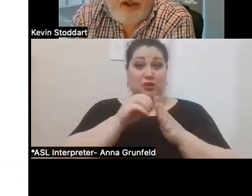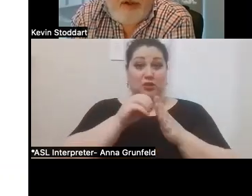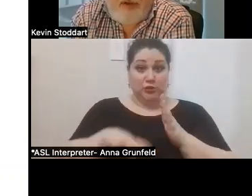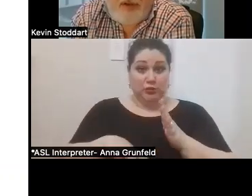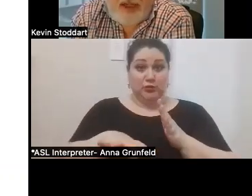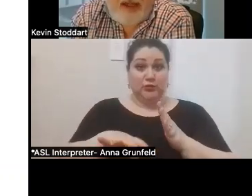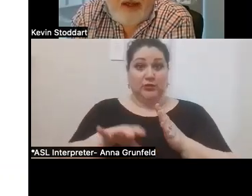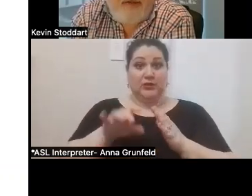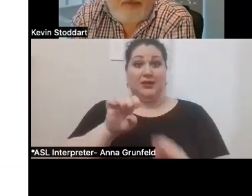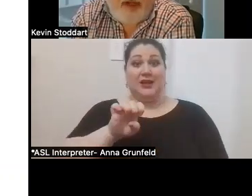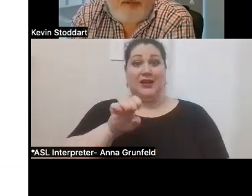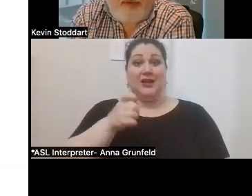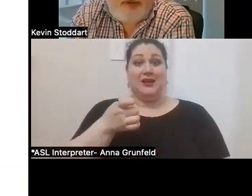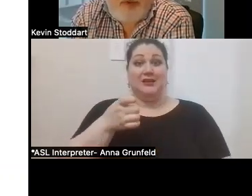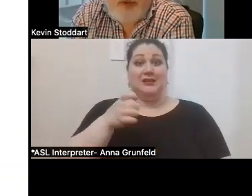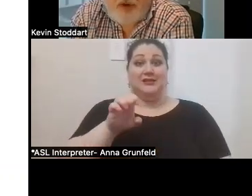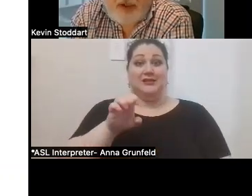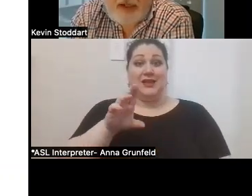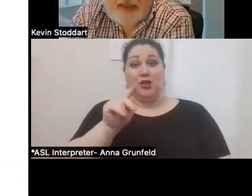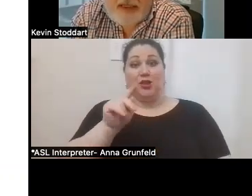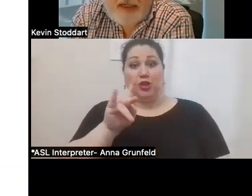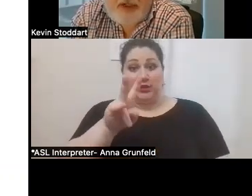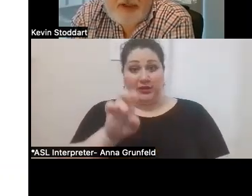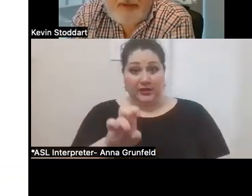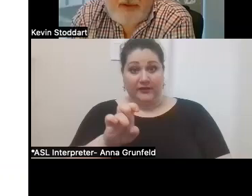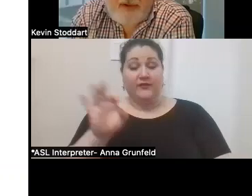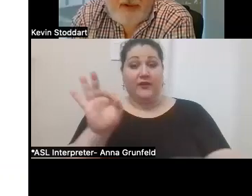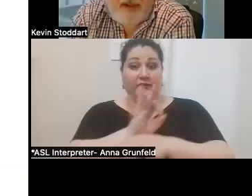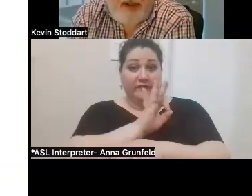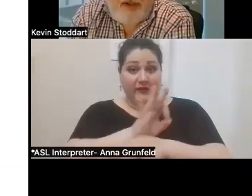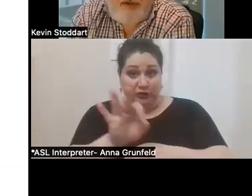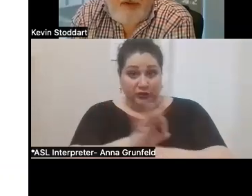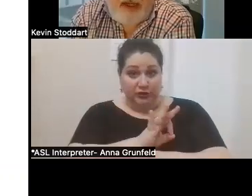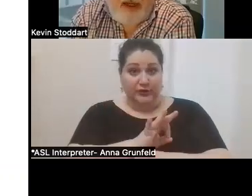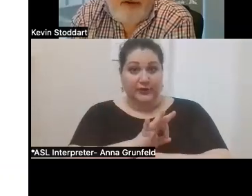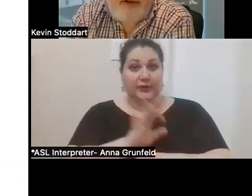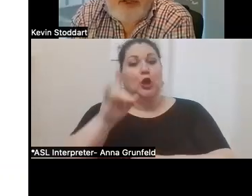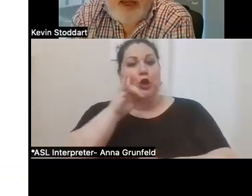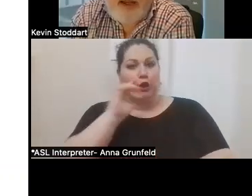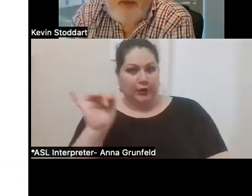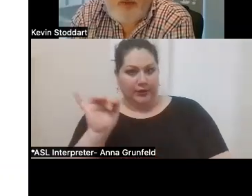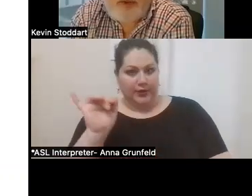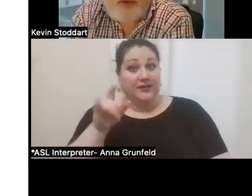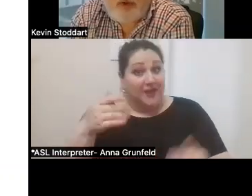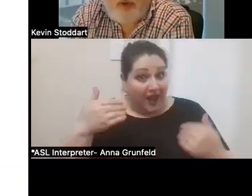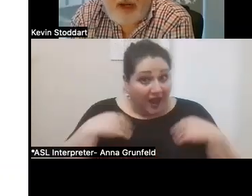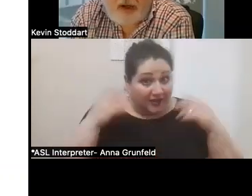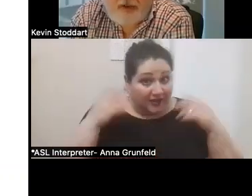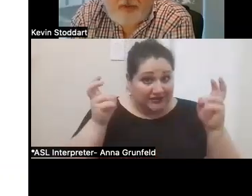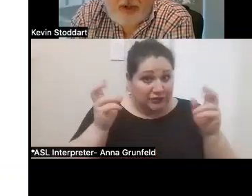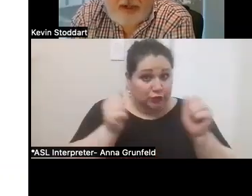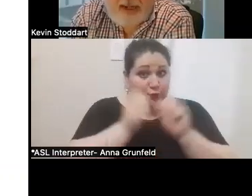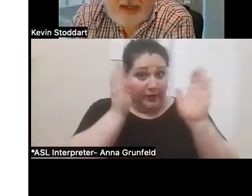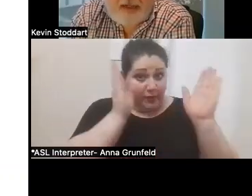Do they have problems with organization? Do they understand what's required for a task?